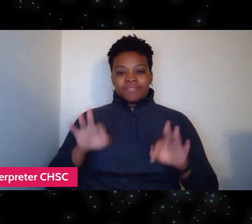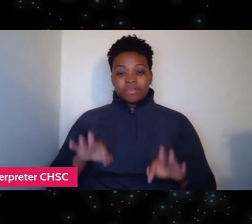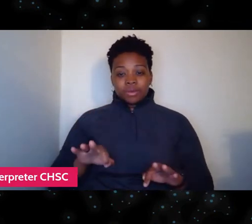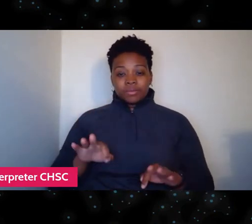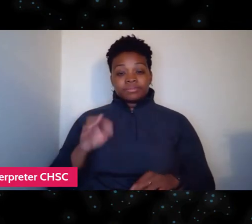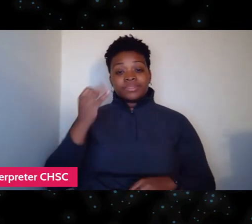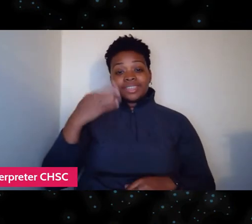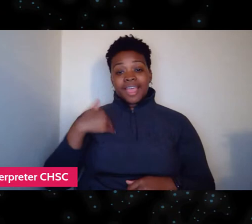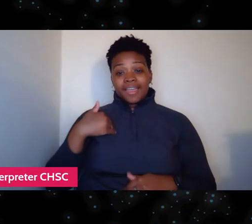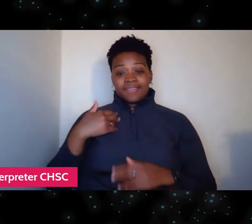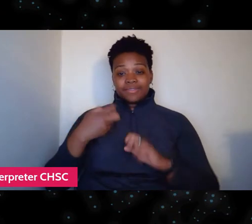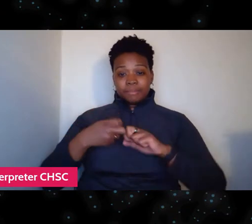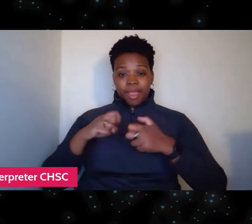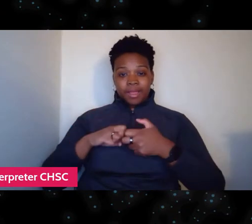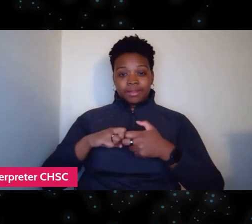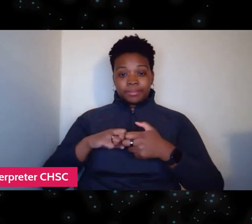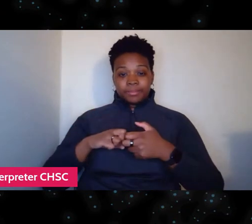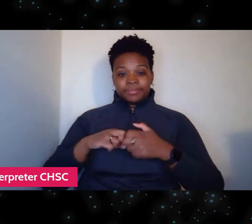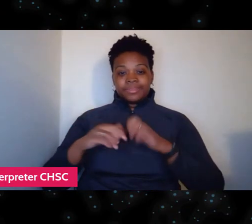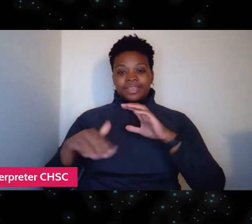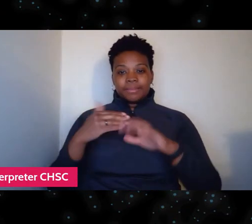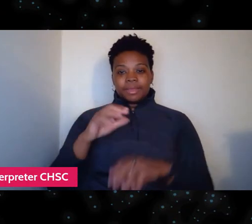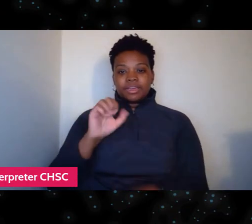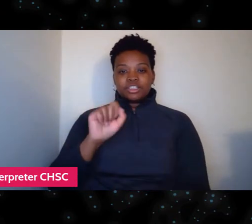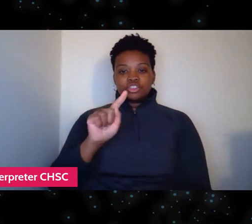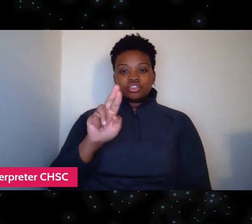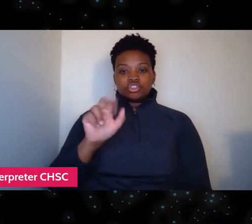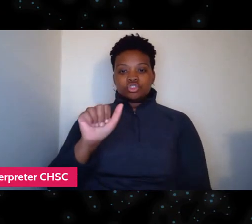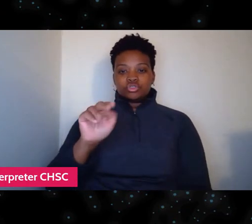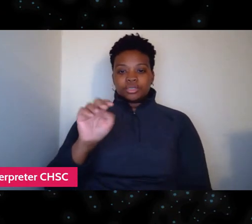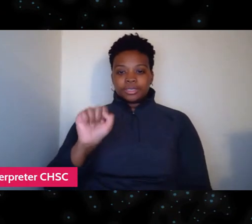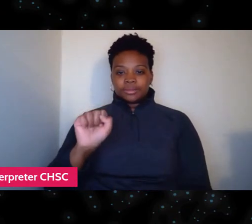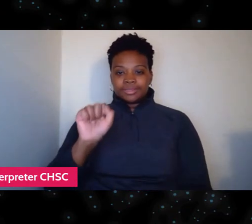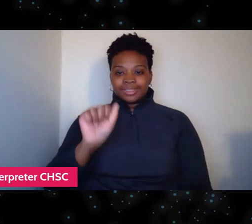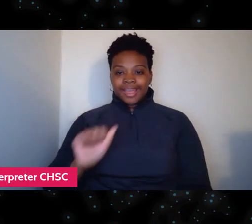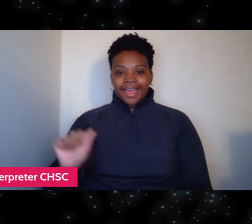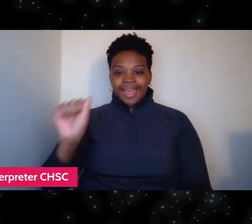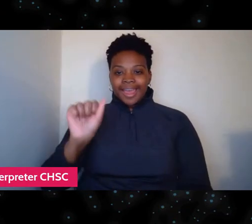all you need to do is email us at streams@clevelandfilm.org.